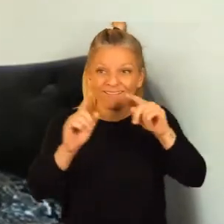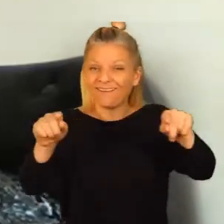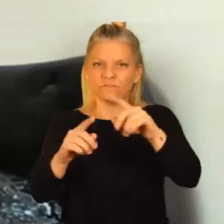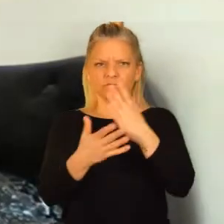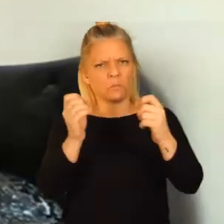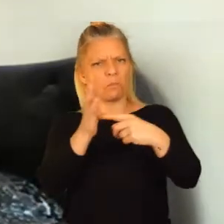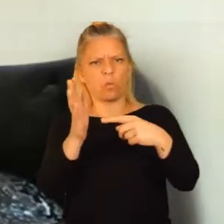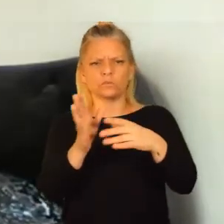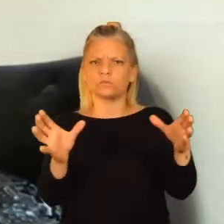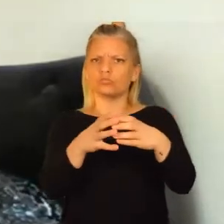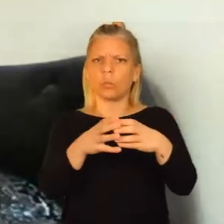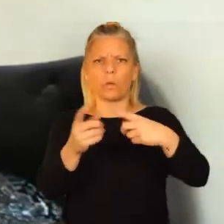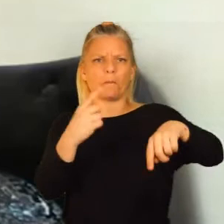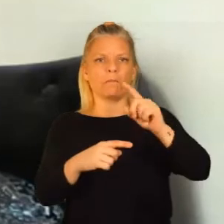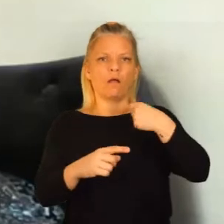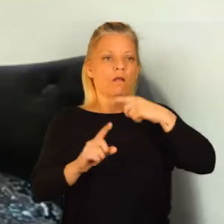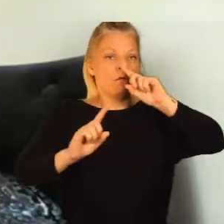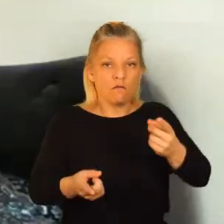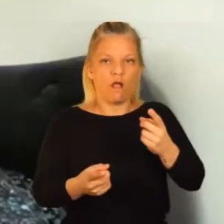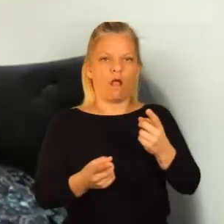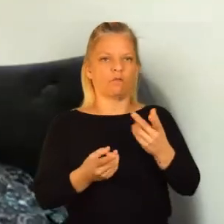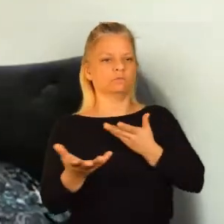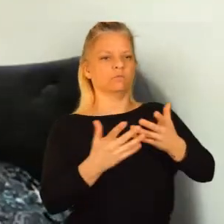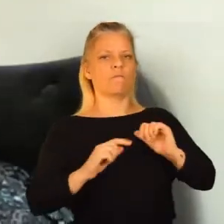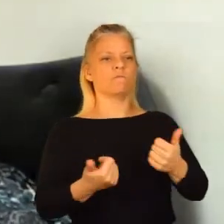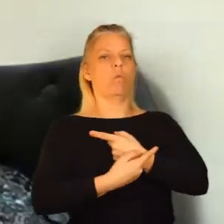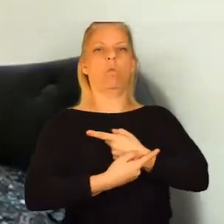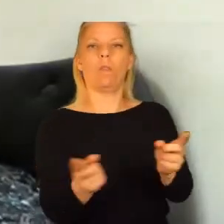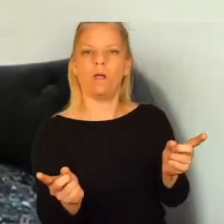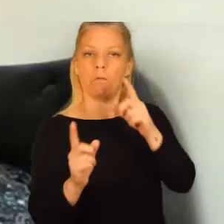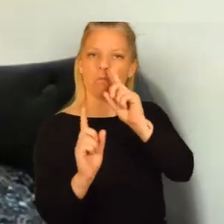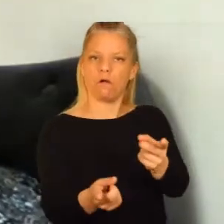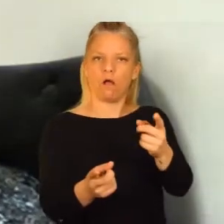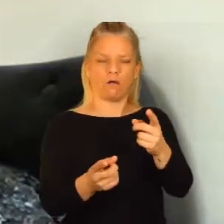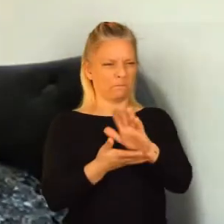very strongly and thinks everyone else's voices are spirits, we can respect each other's beliefs.